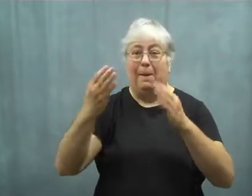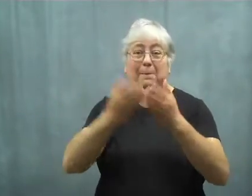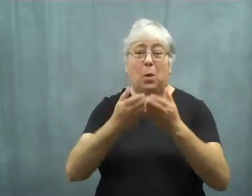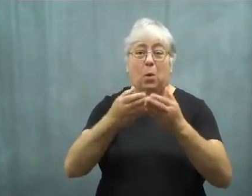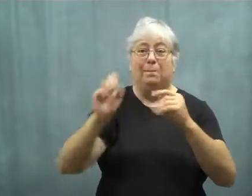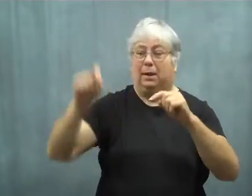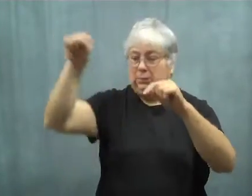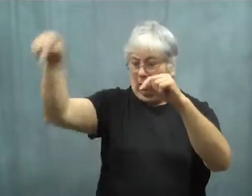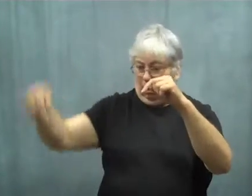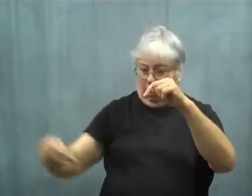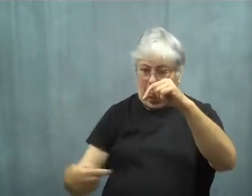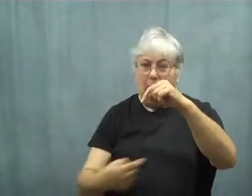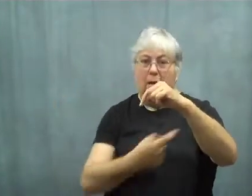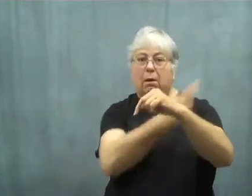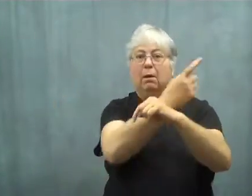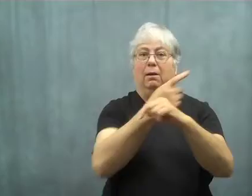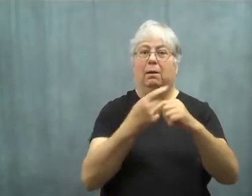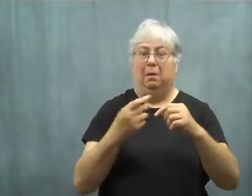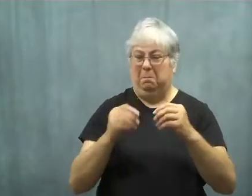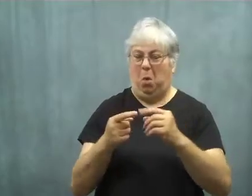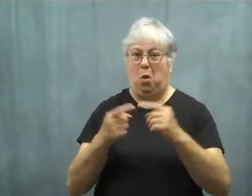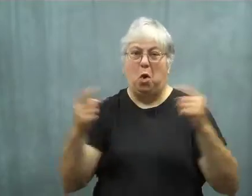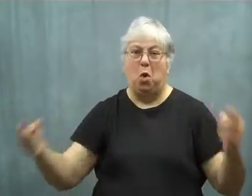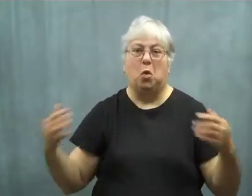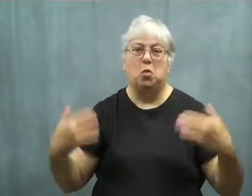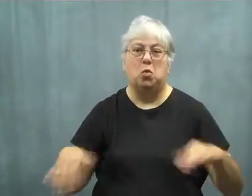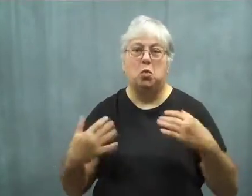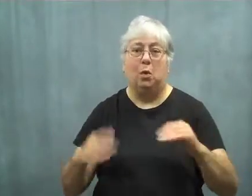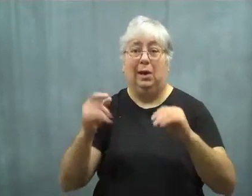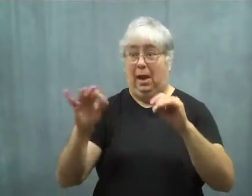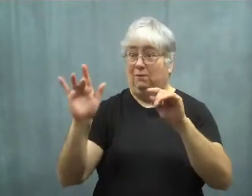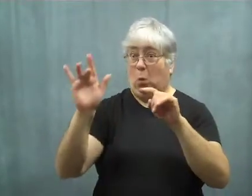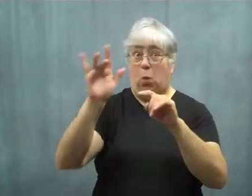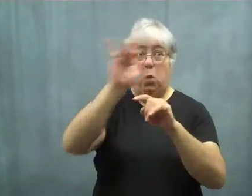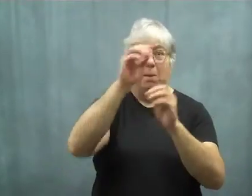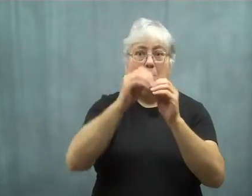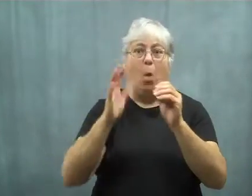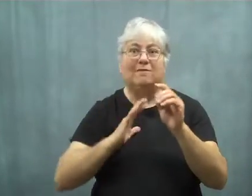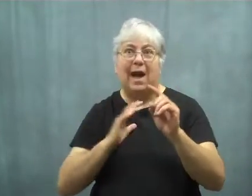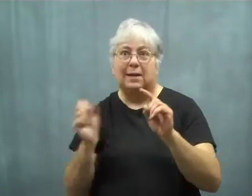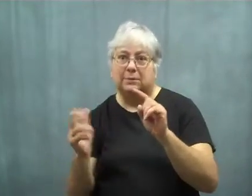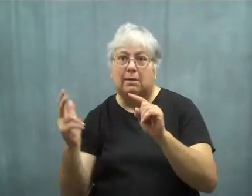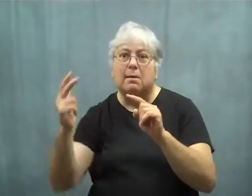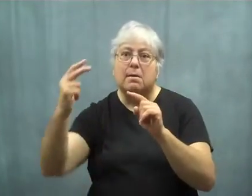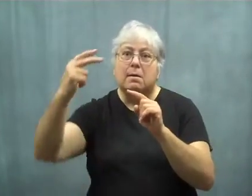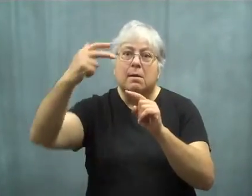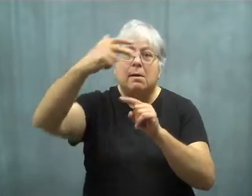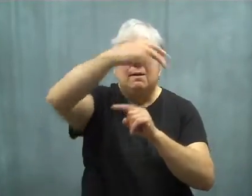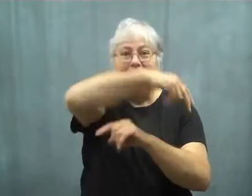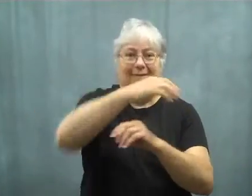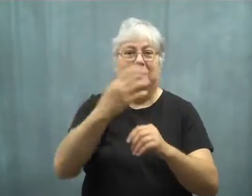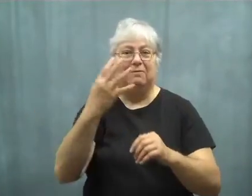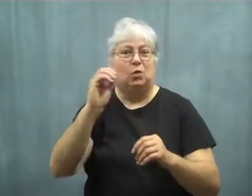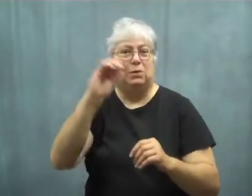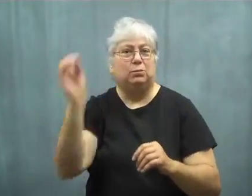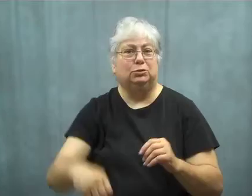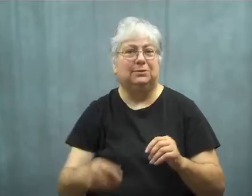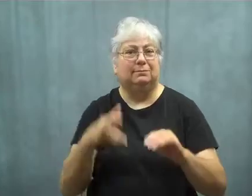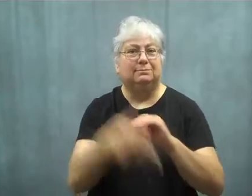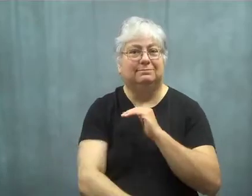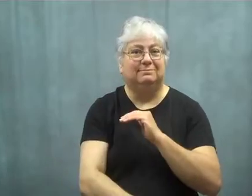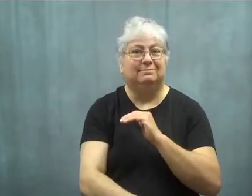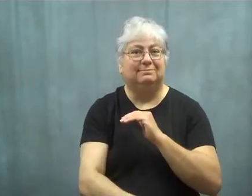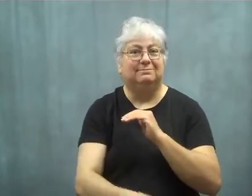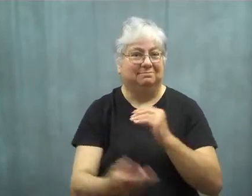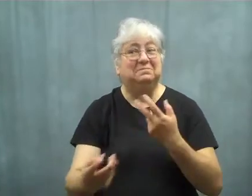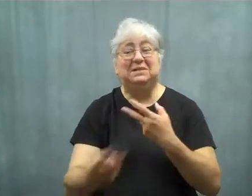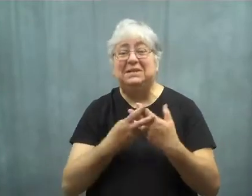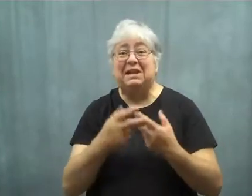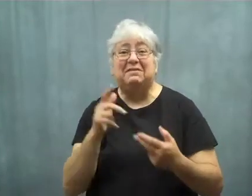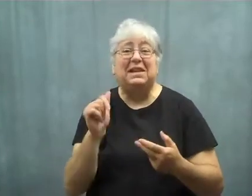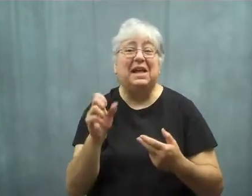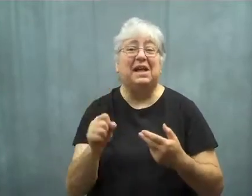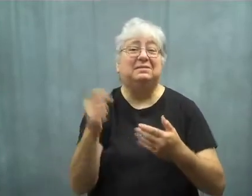Ships currently take a long route that is more southerly.